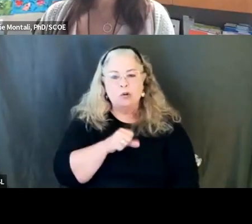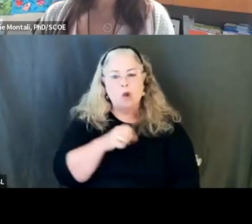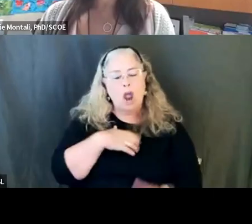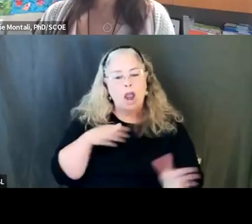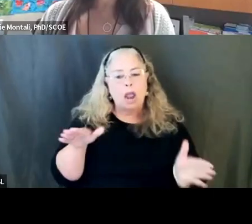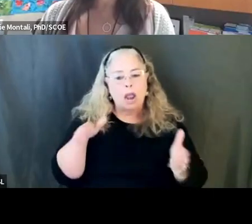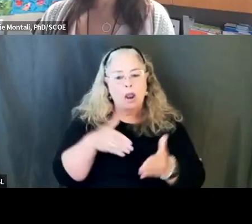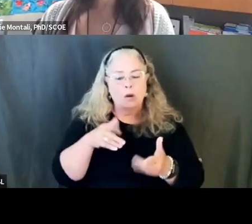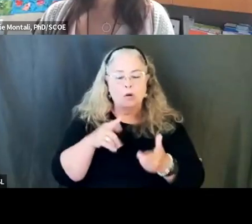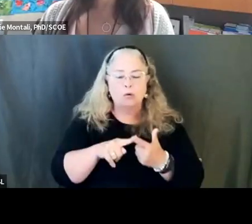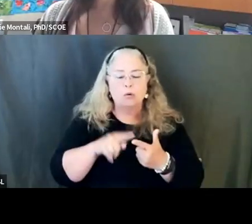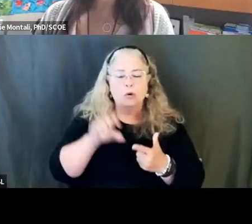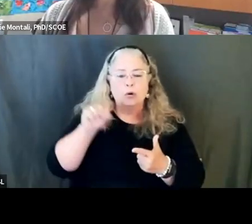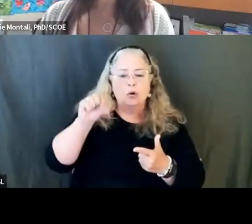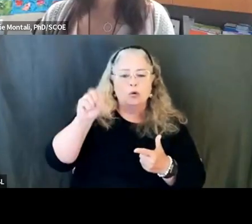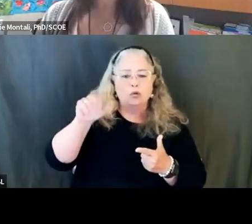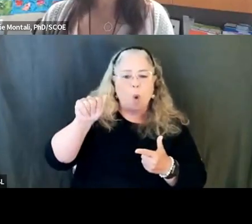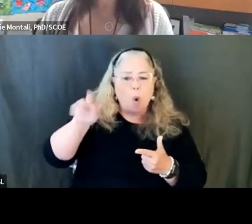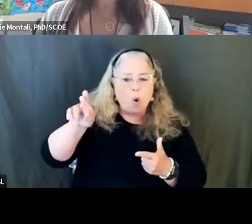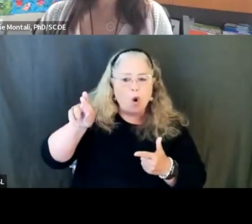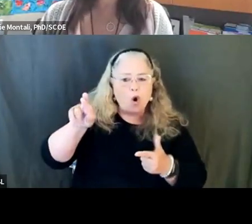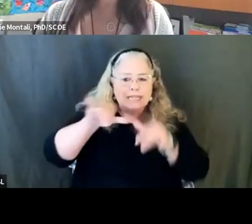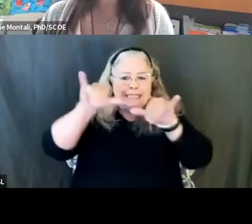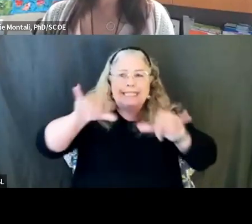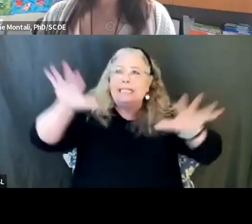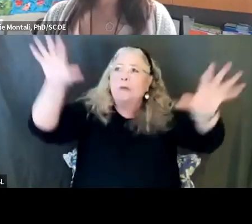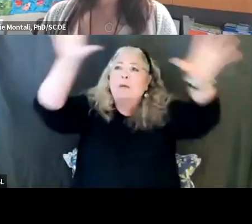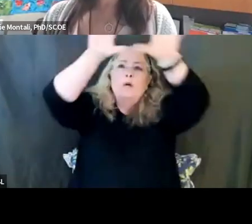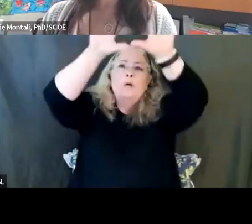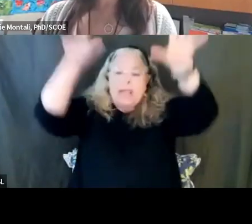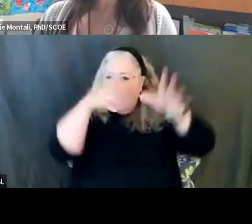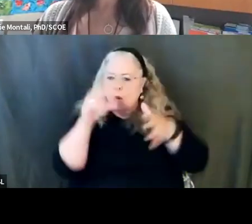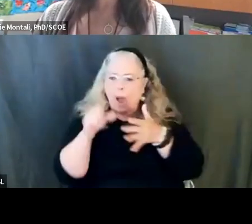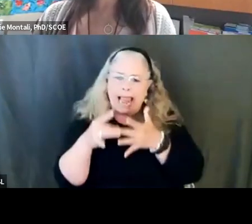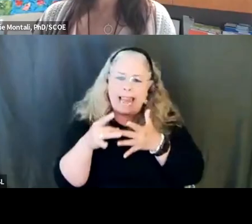to the solar system literally and got to be the leader and took his shy soul and got to be the